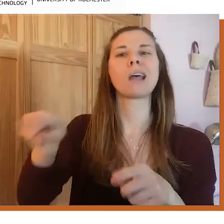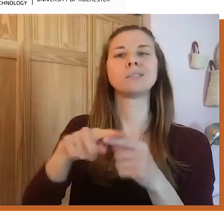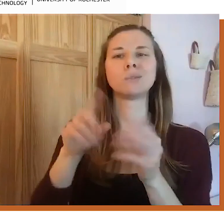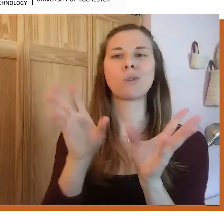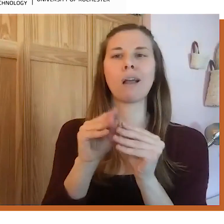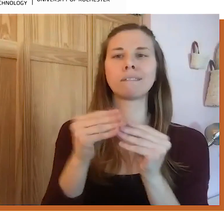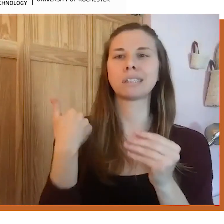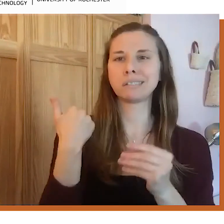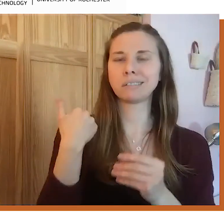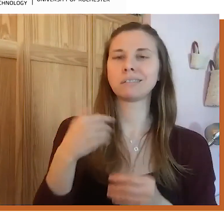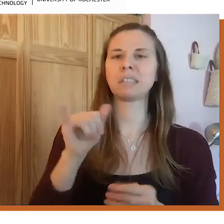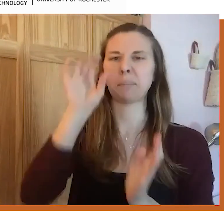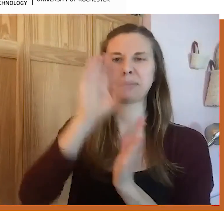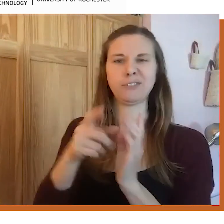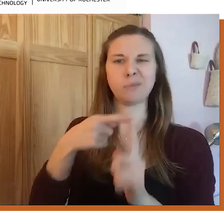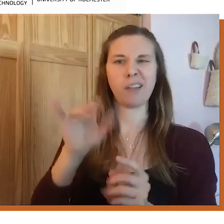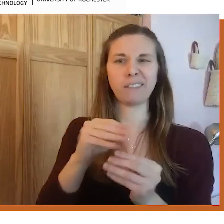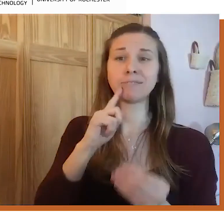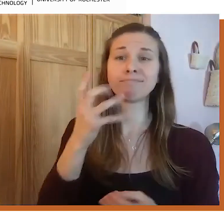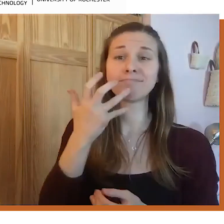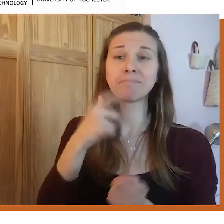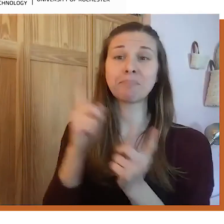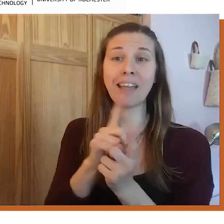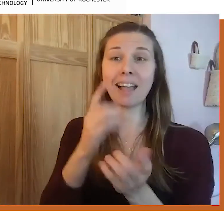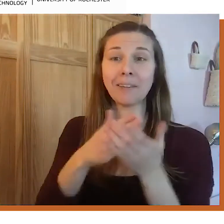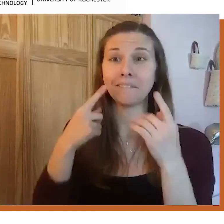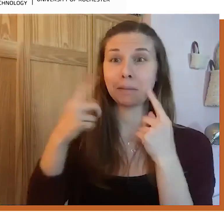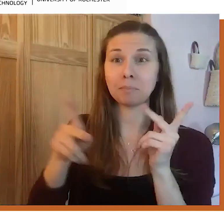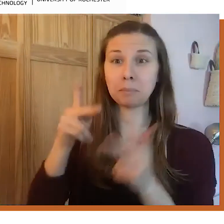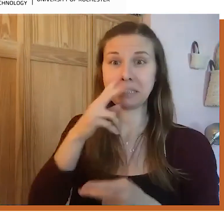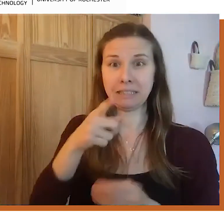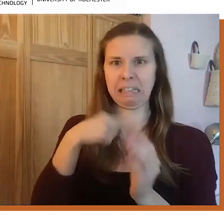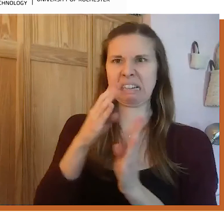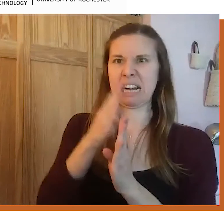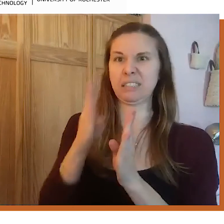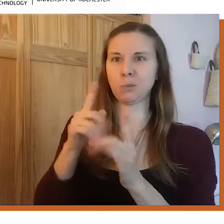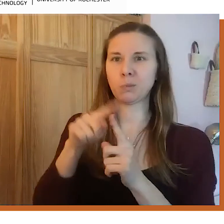so I went to the conference last year. This is a picture from that conference.